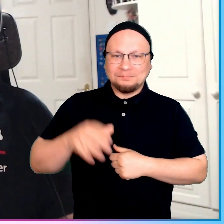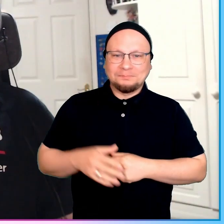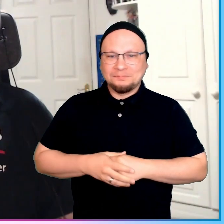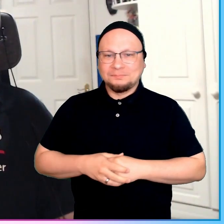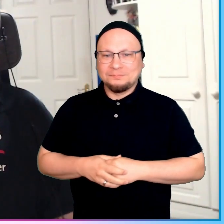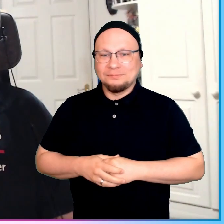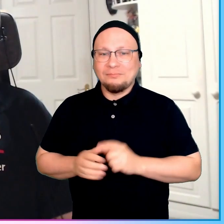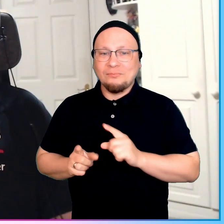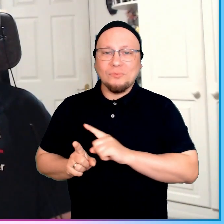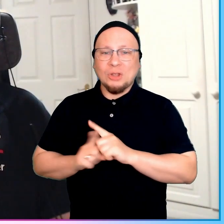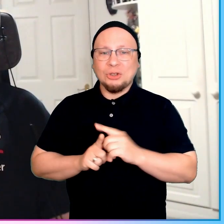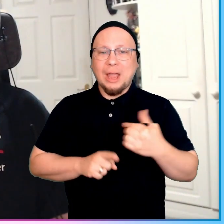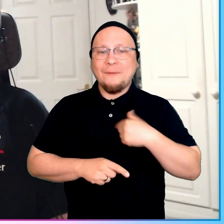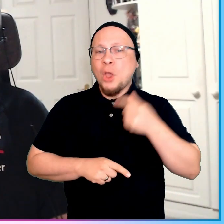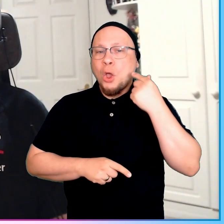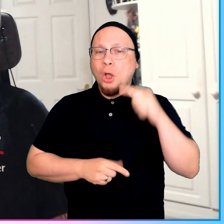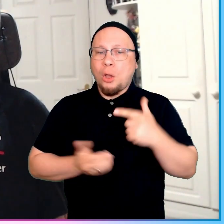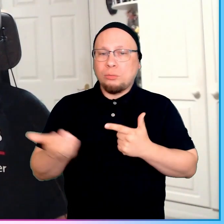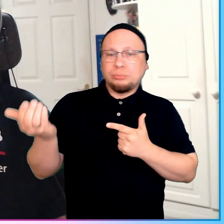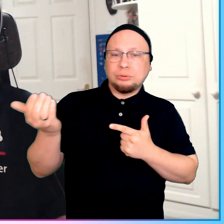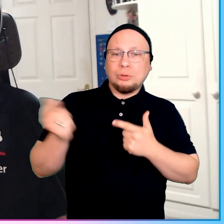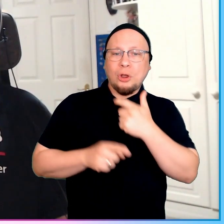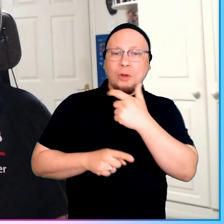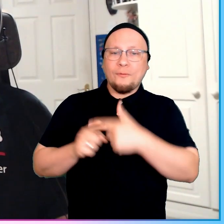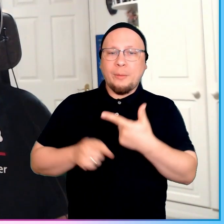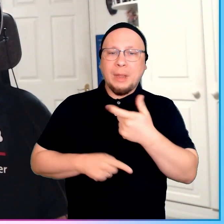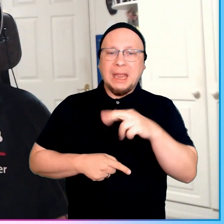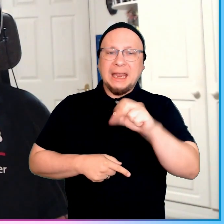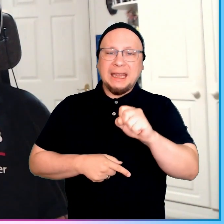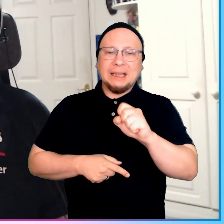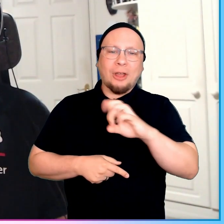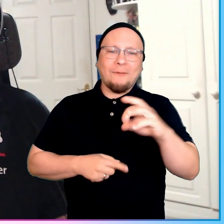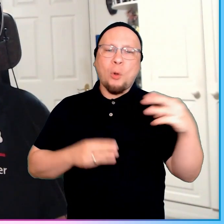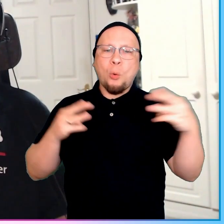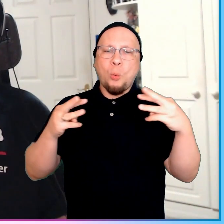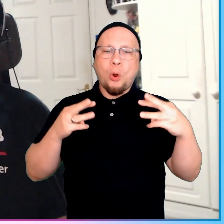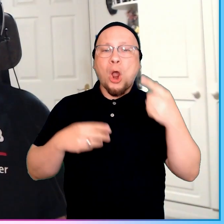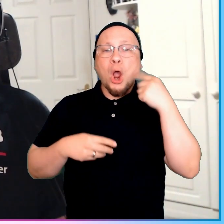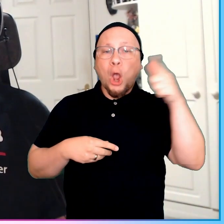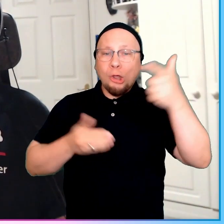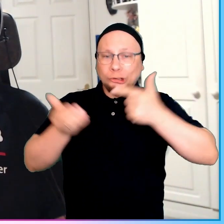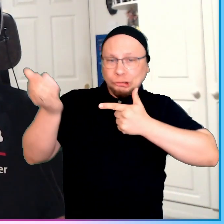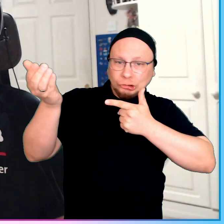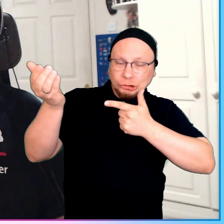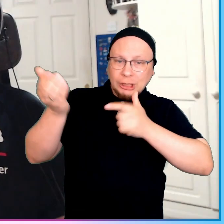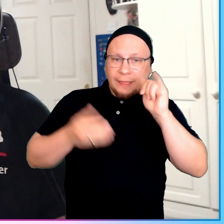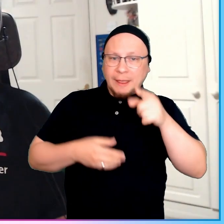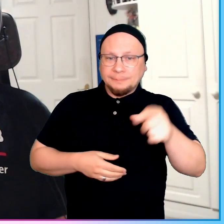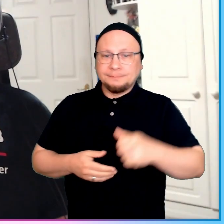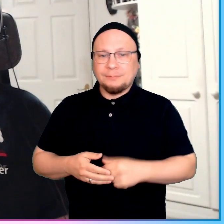as well as a gold Lancer from Gears of War 4, the replica of that iconic weapon.